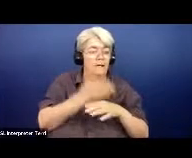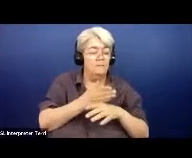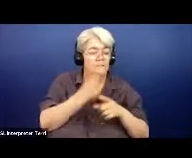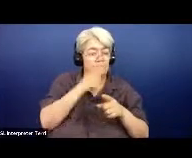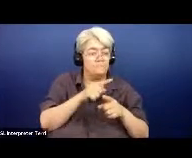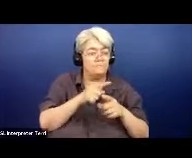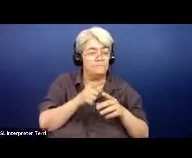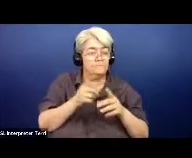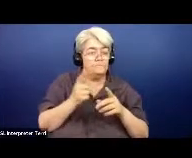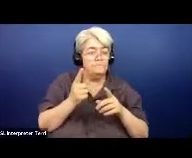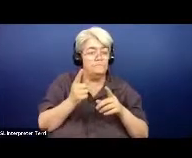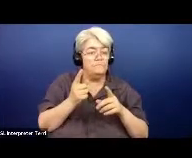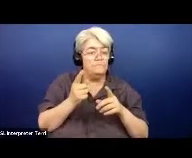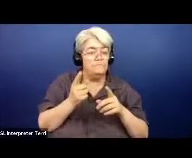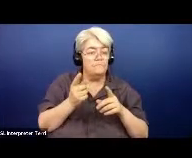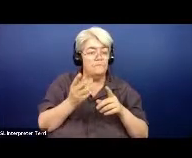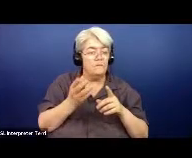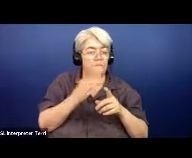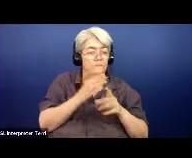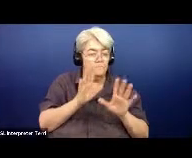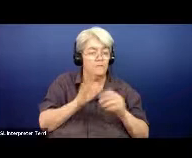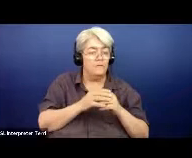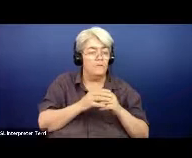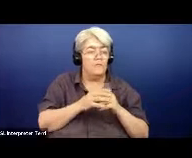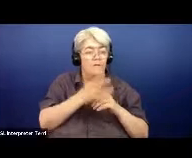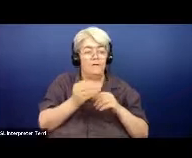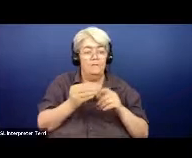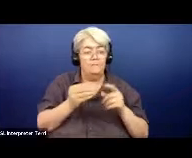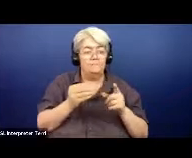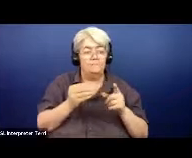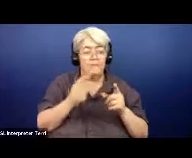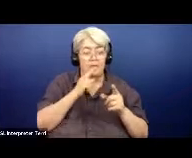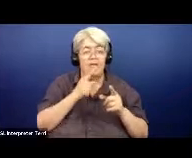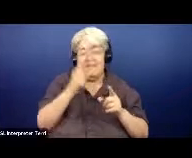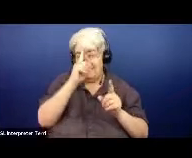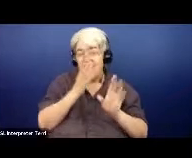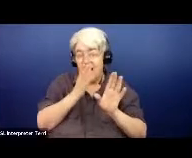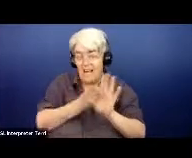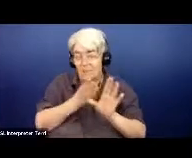previous slide. Psychoeducation options